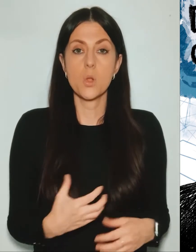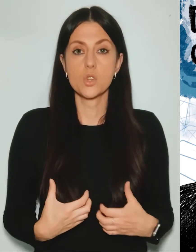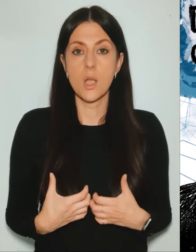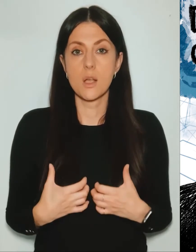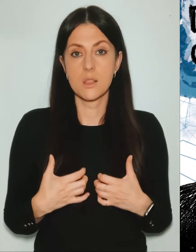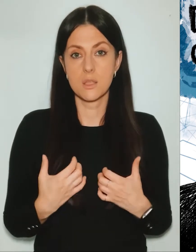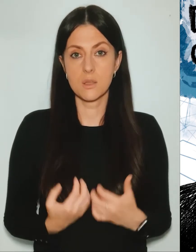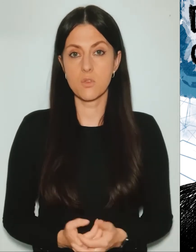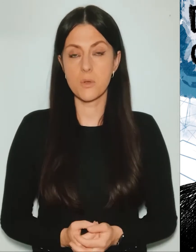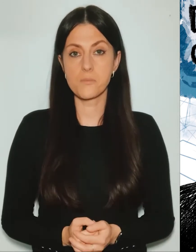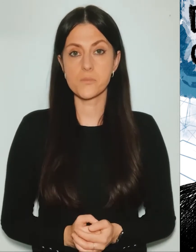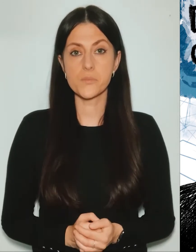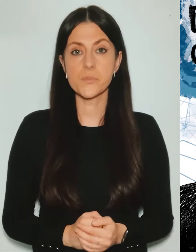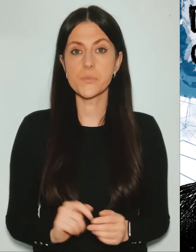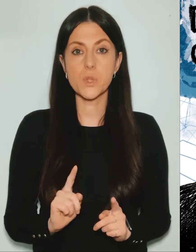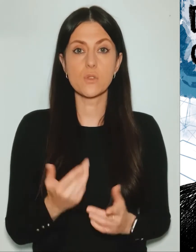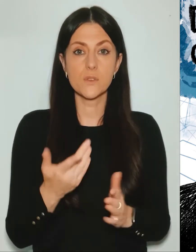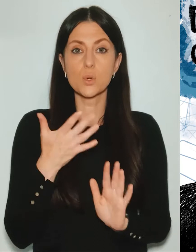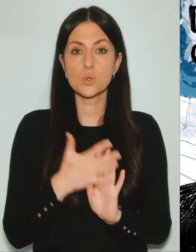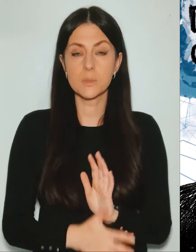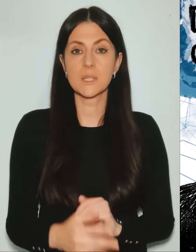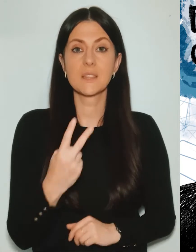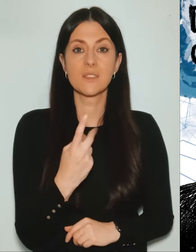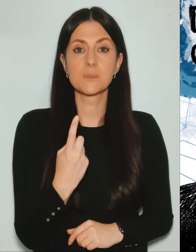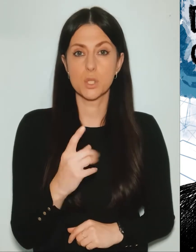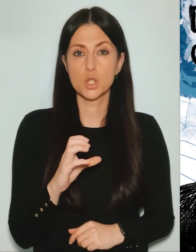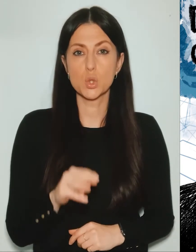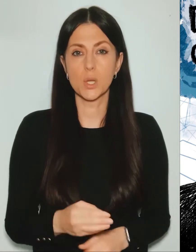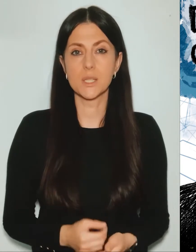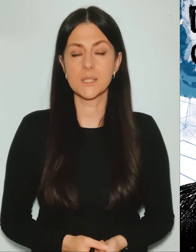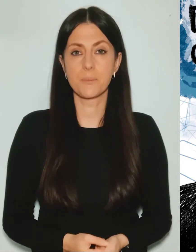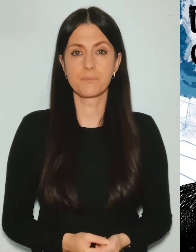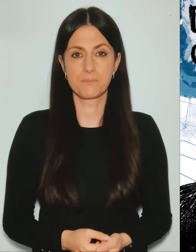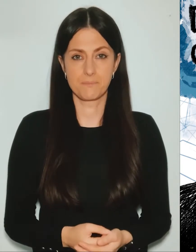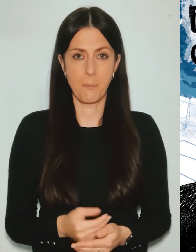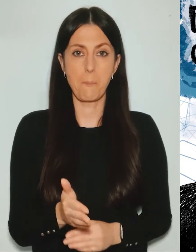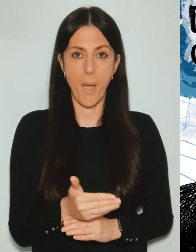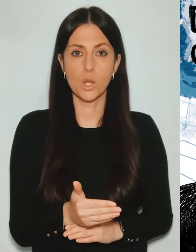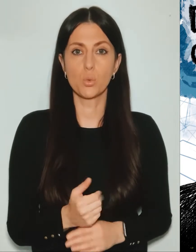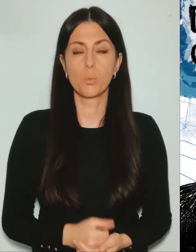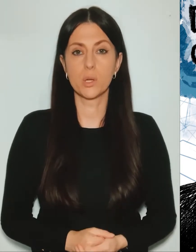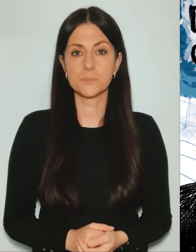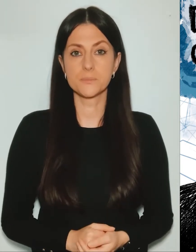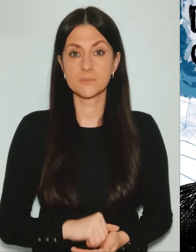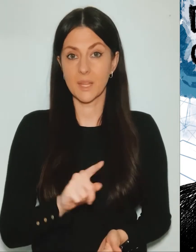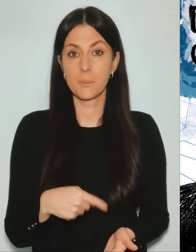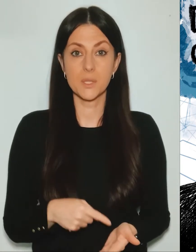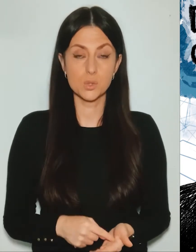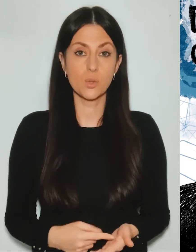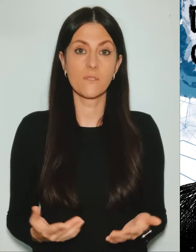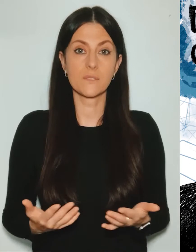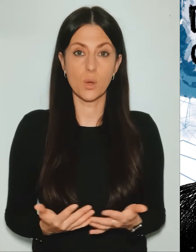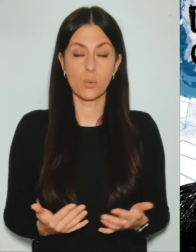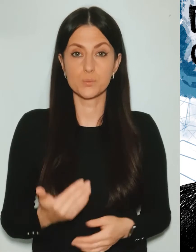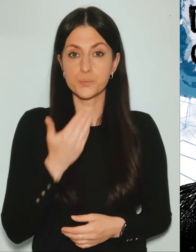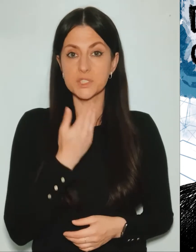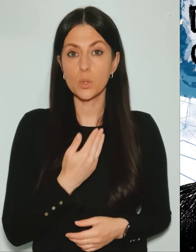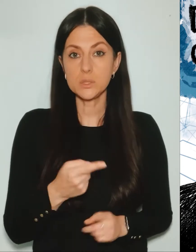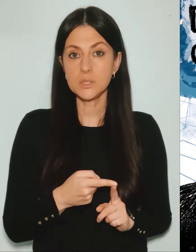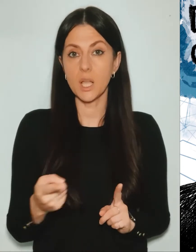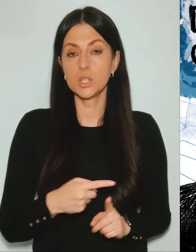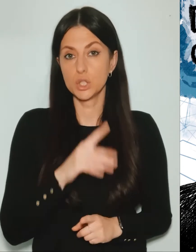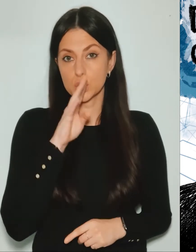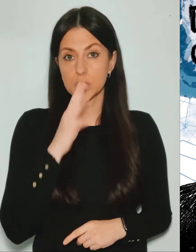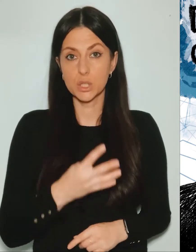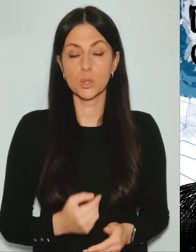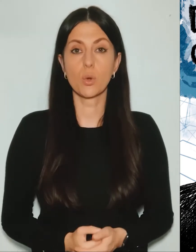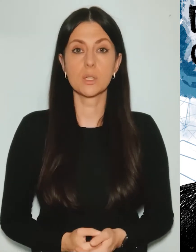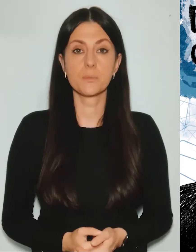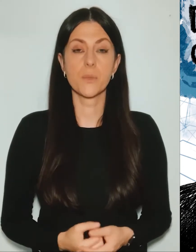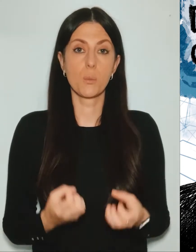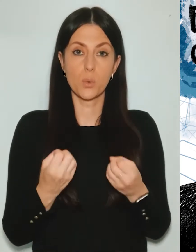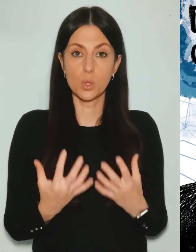So that you understand, in the 21st century, Mariupol is a city that has just undergone incredible changes in the last 4 years,